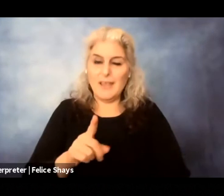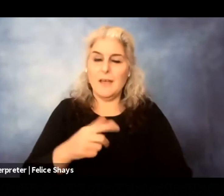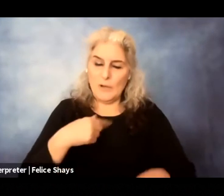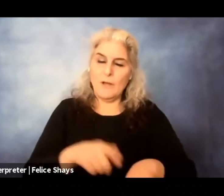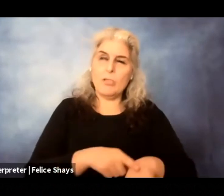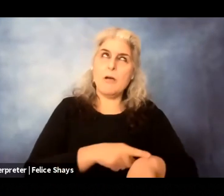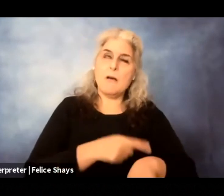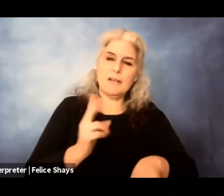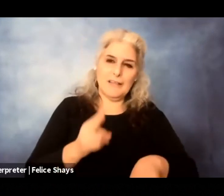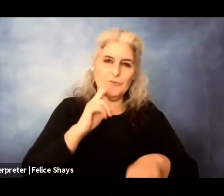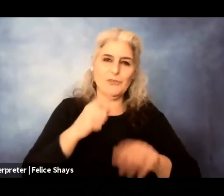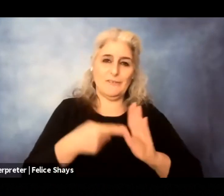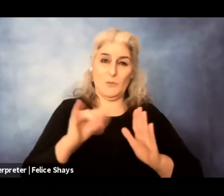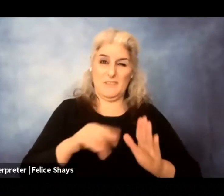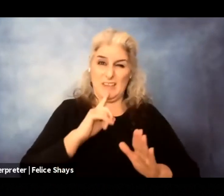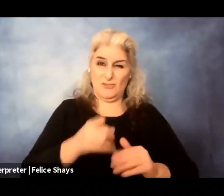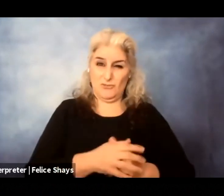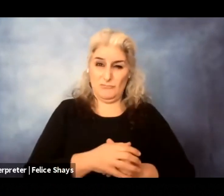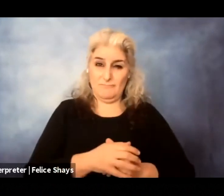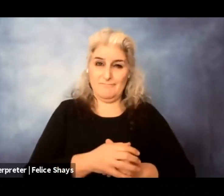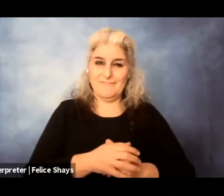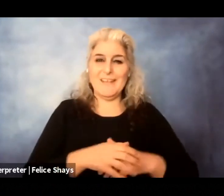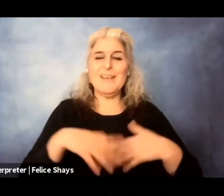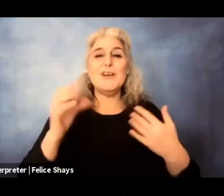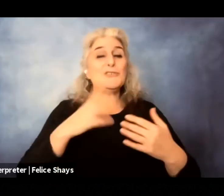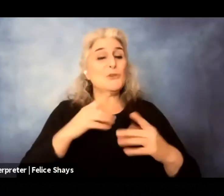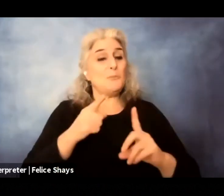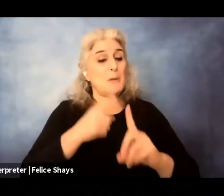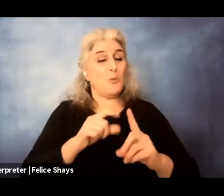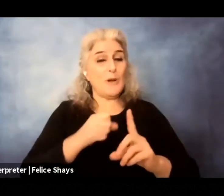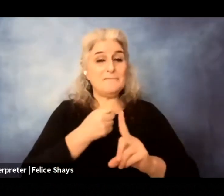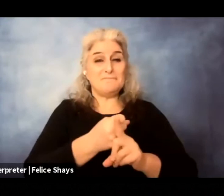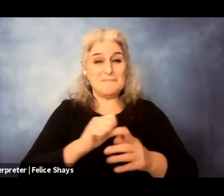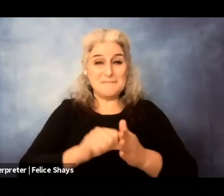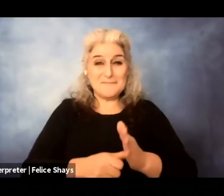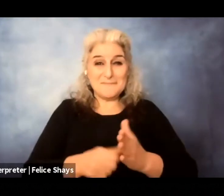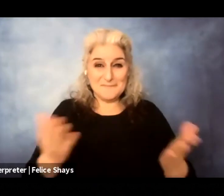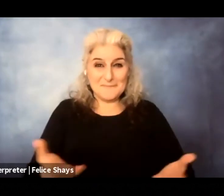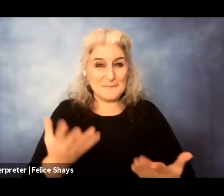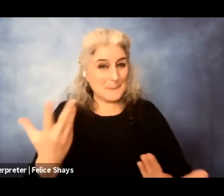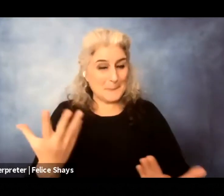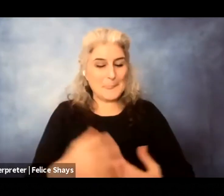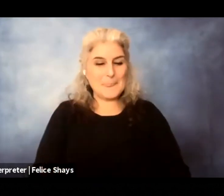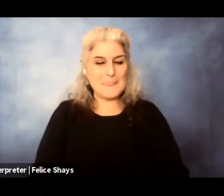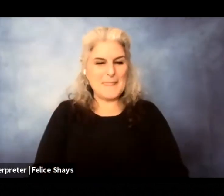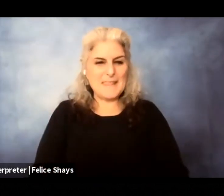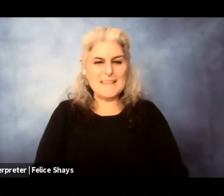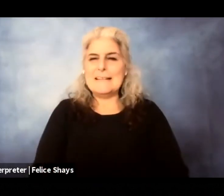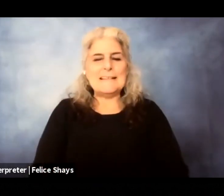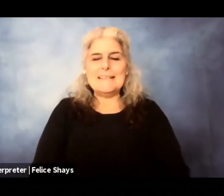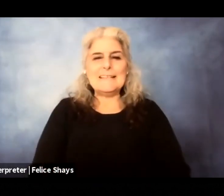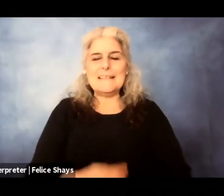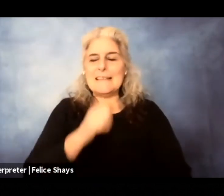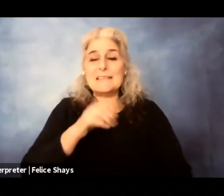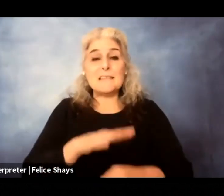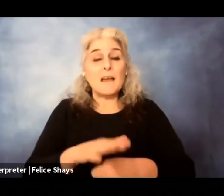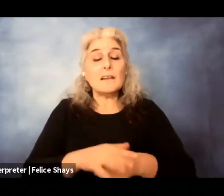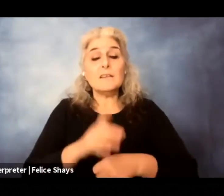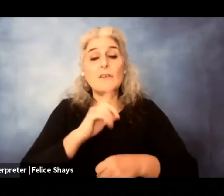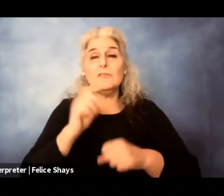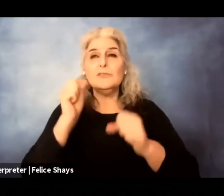so my takeaway message here is it's not really enough to imagine the future and i'm sorry about